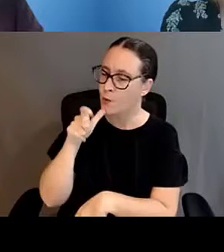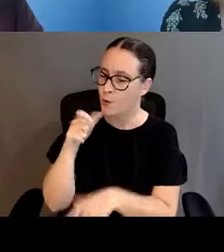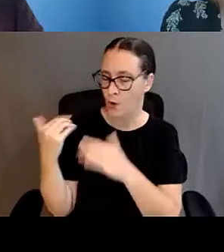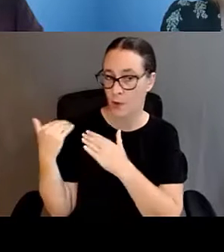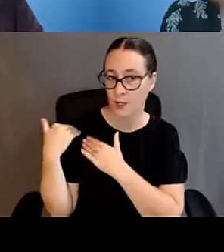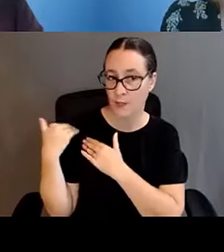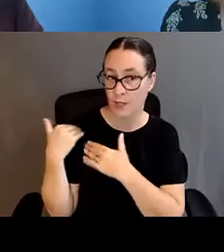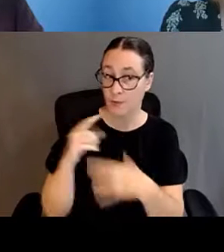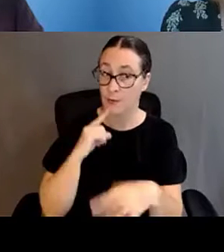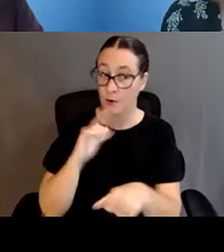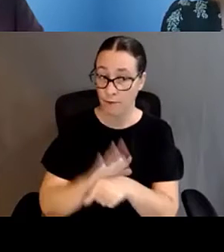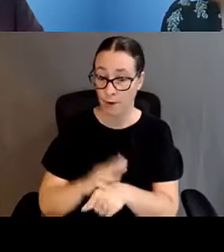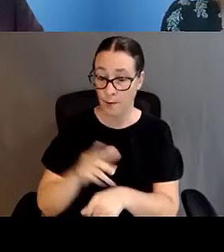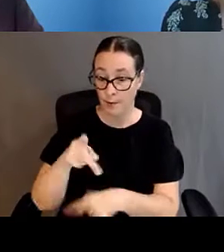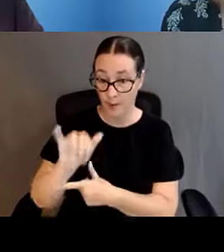that the PI has complied with the plan?